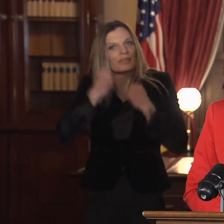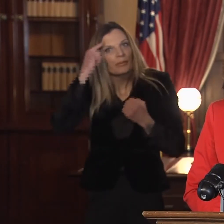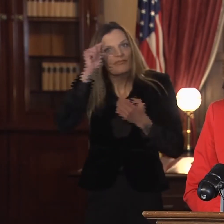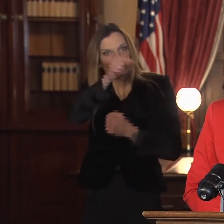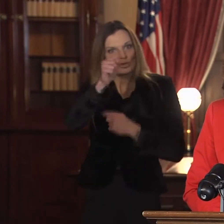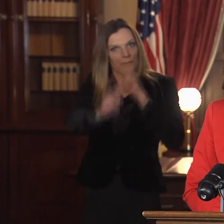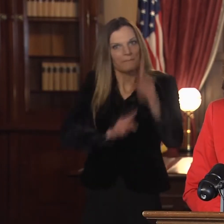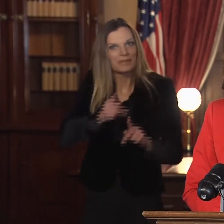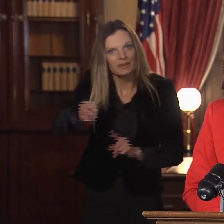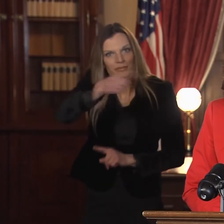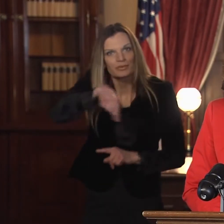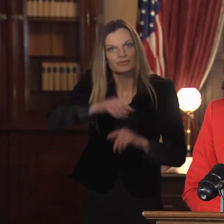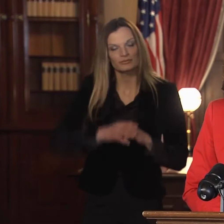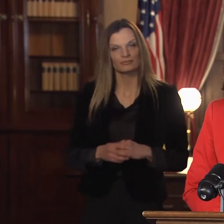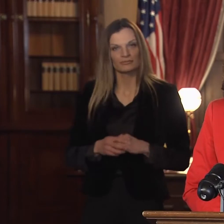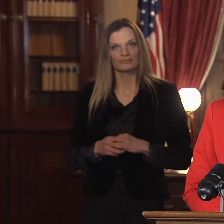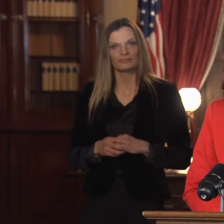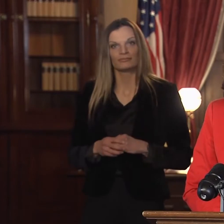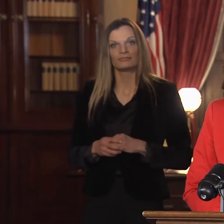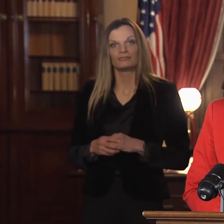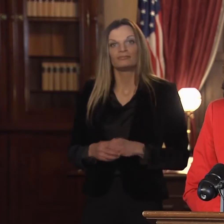WE HAVE TO FOCUS ON PROTECTING